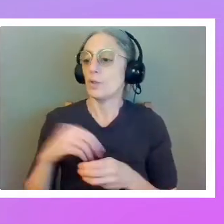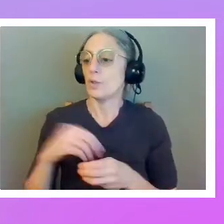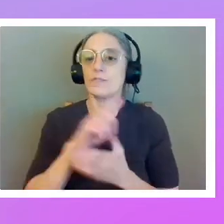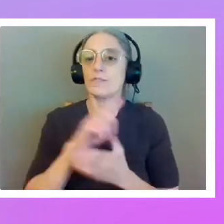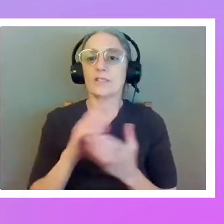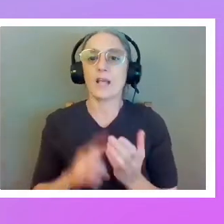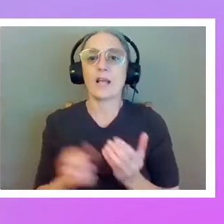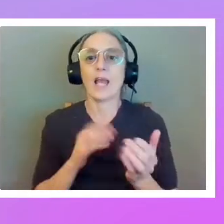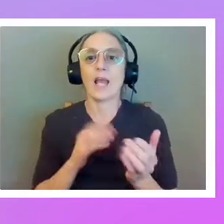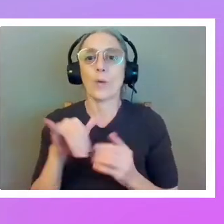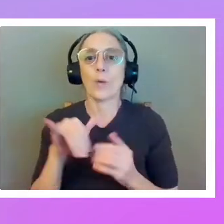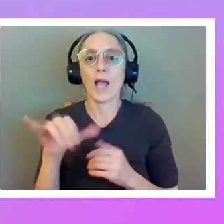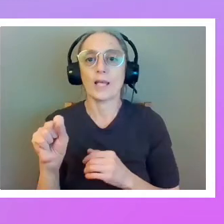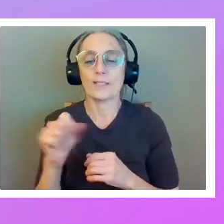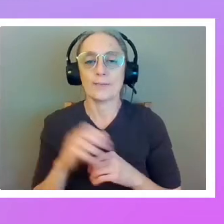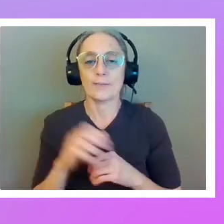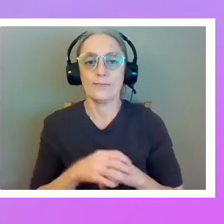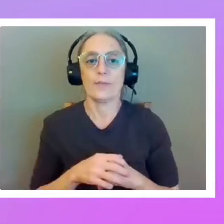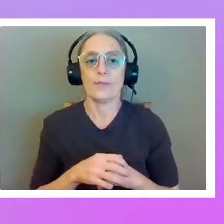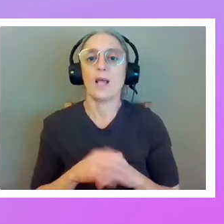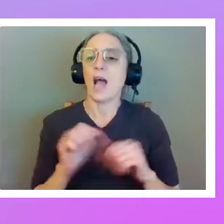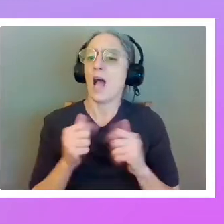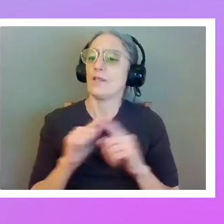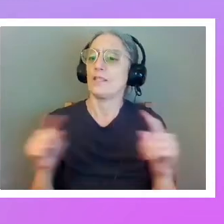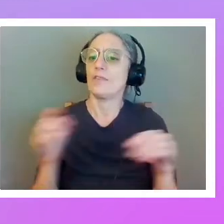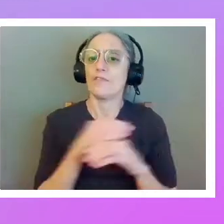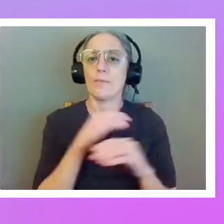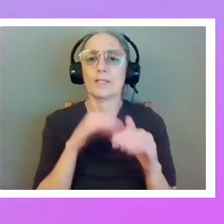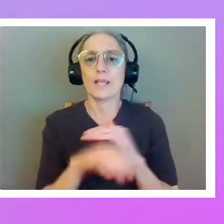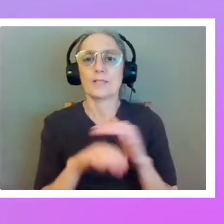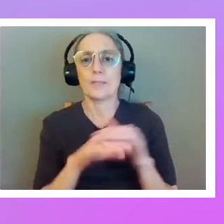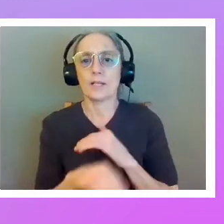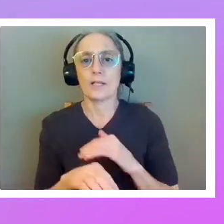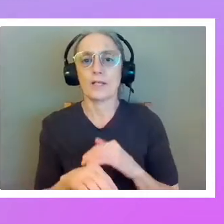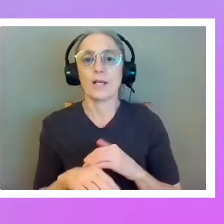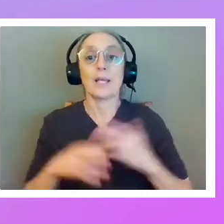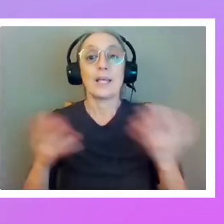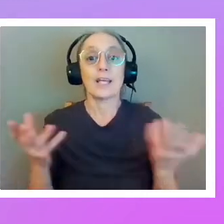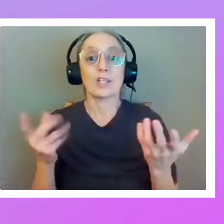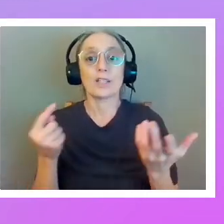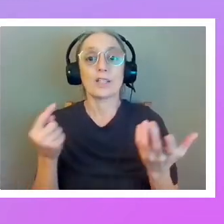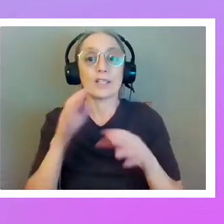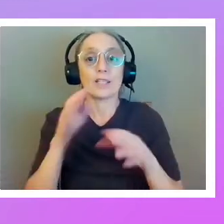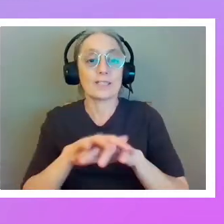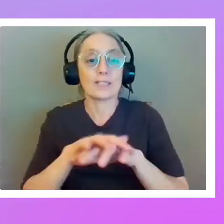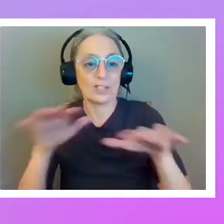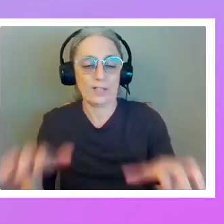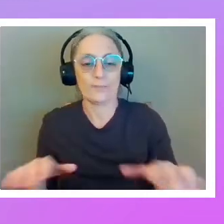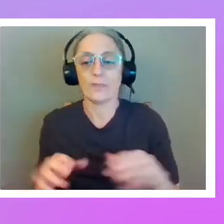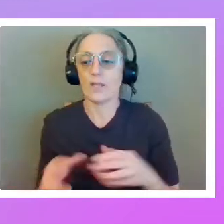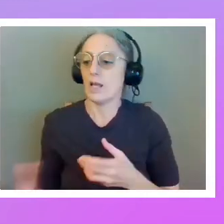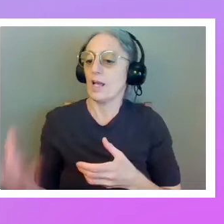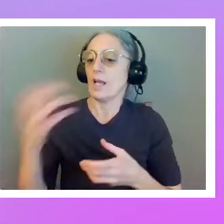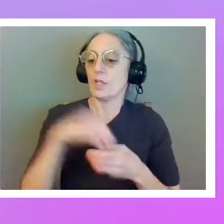And how does it differ from accessibility? Well, here's the distinction. Inclusive design is designed